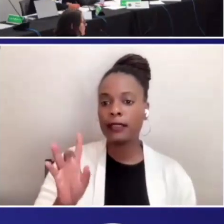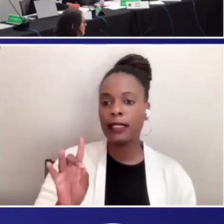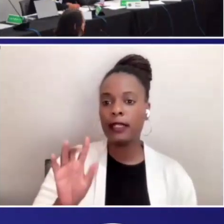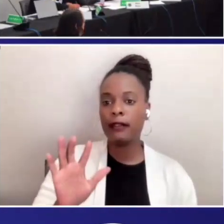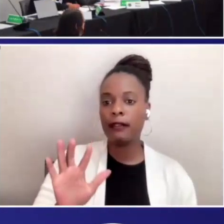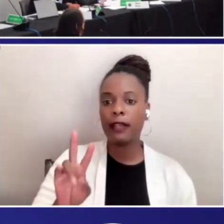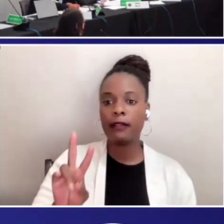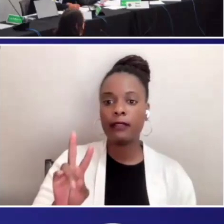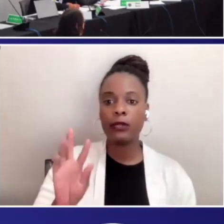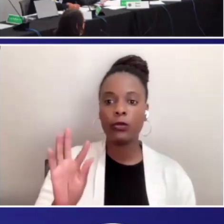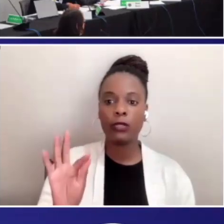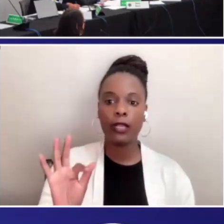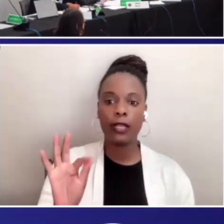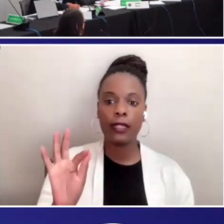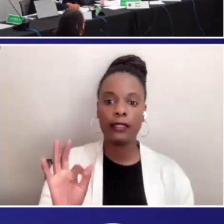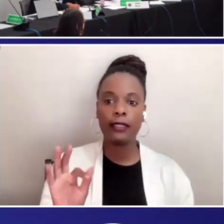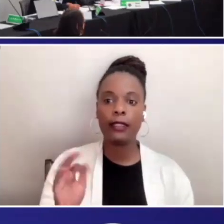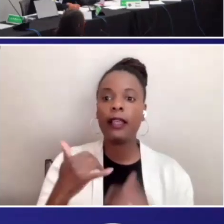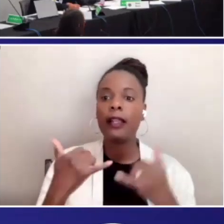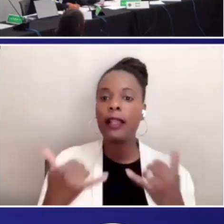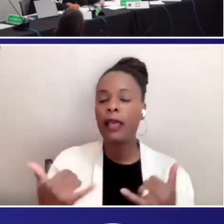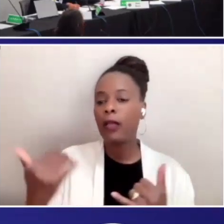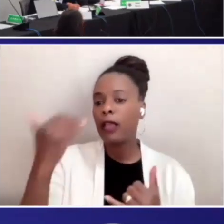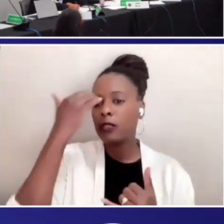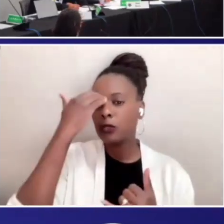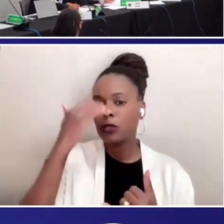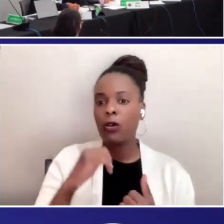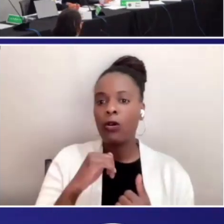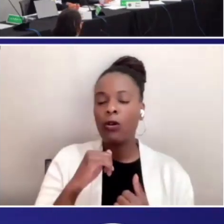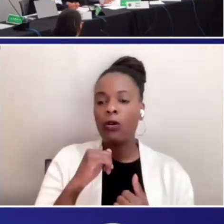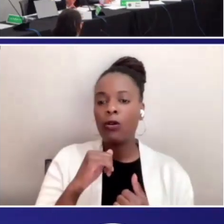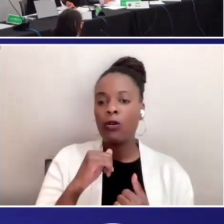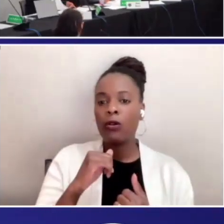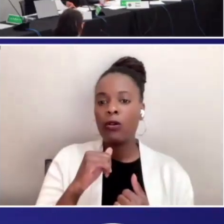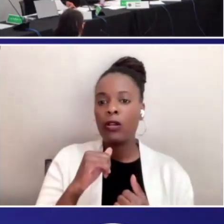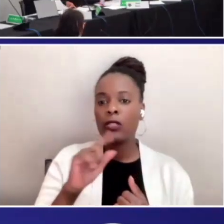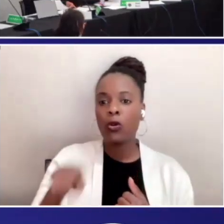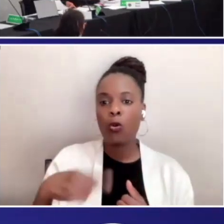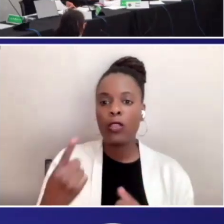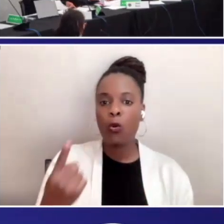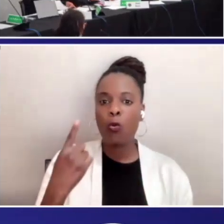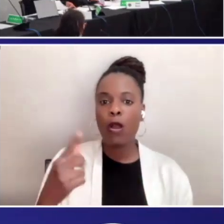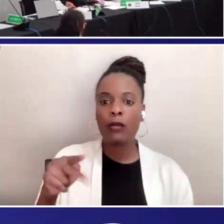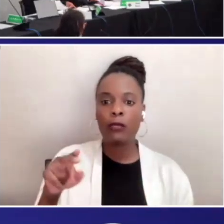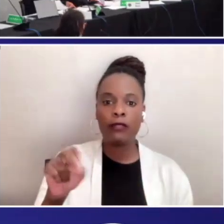only that one provision for this pulse check that you requested that we make?